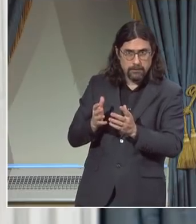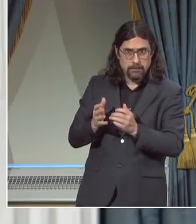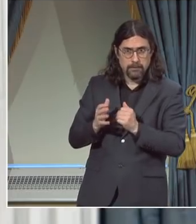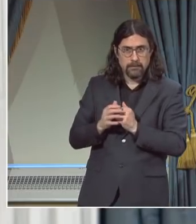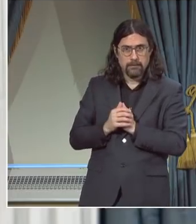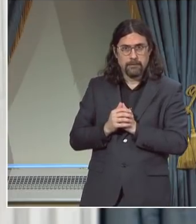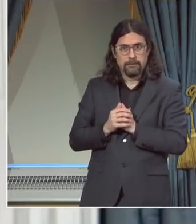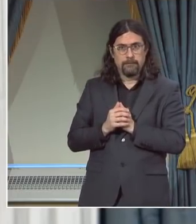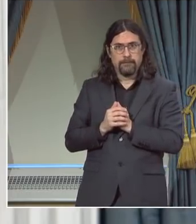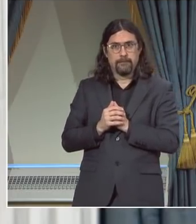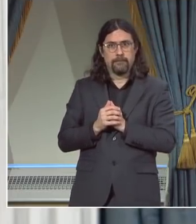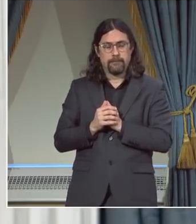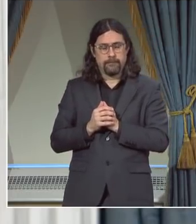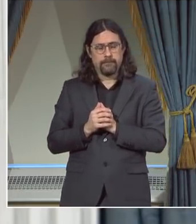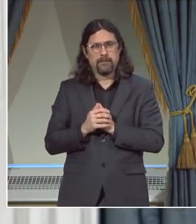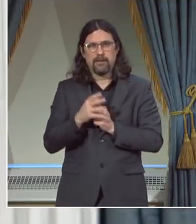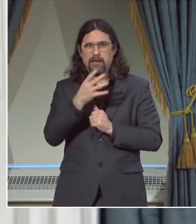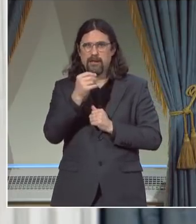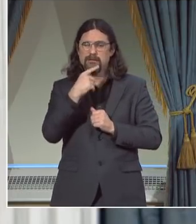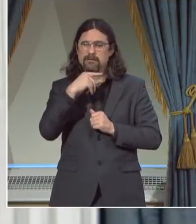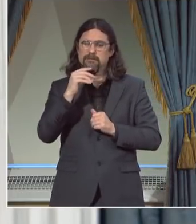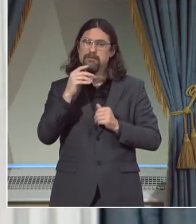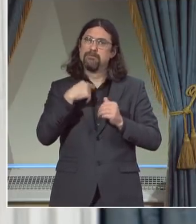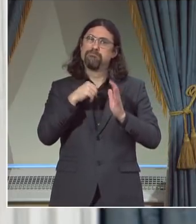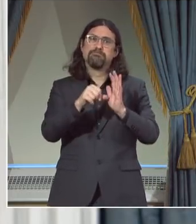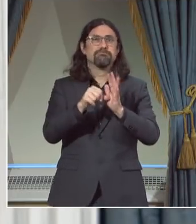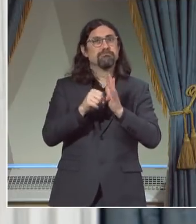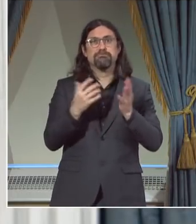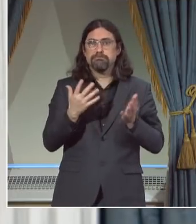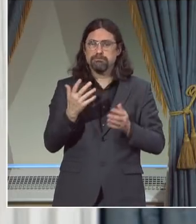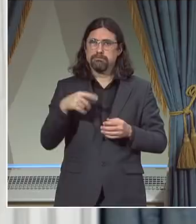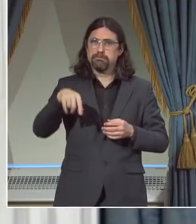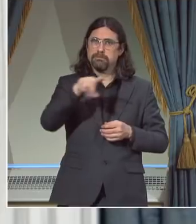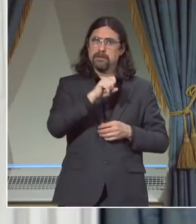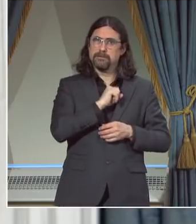WELL UNDER VERY DIFFICULT CONDITIONS.